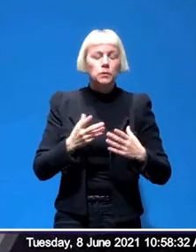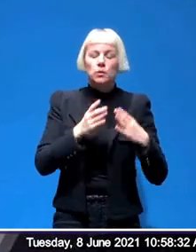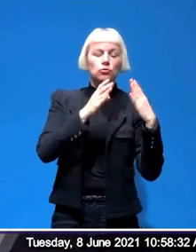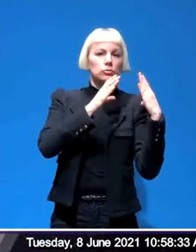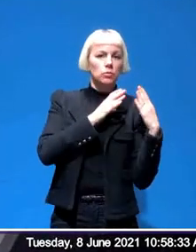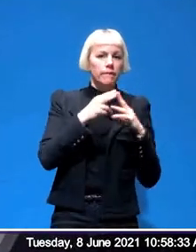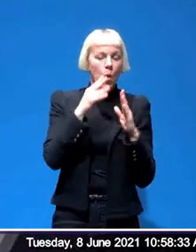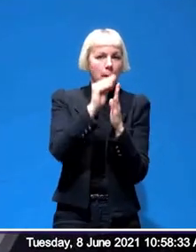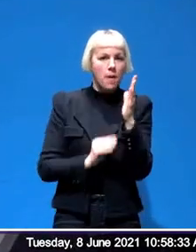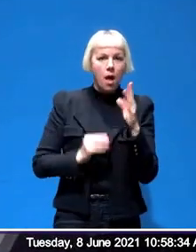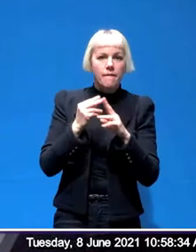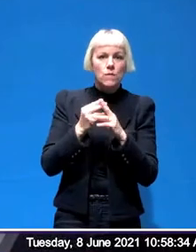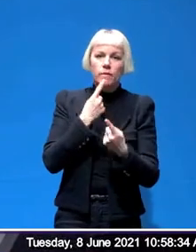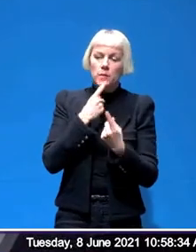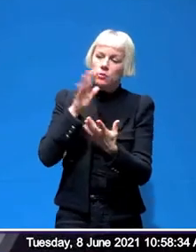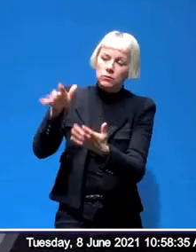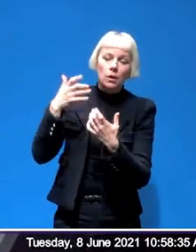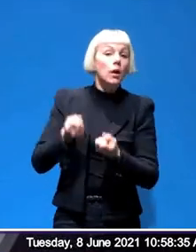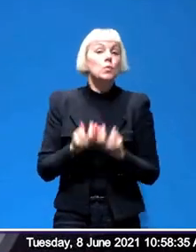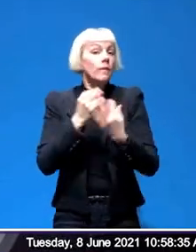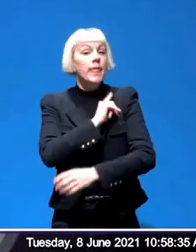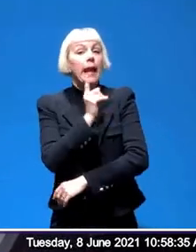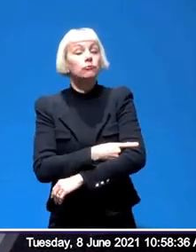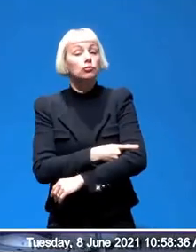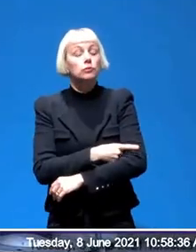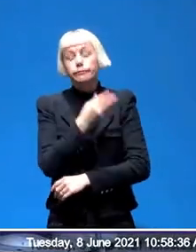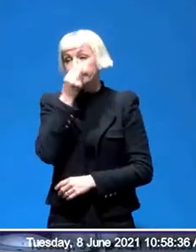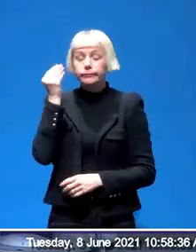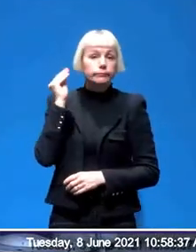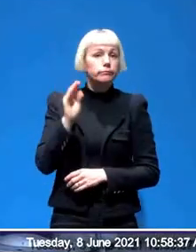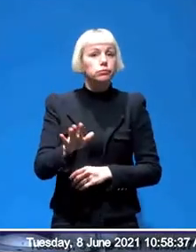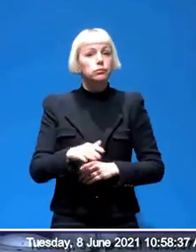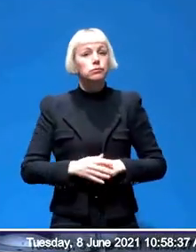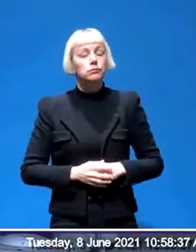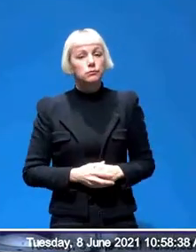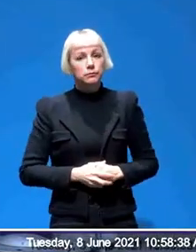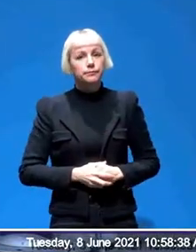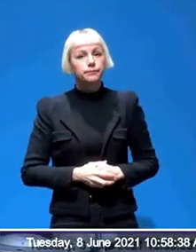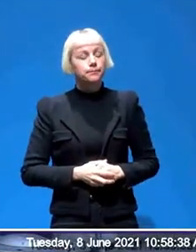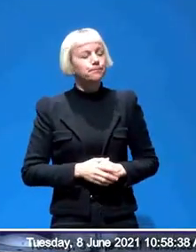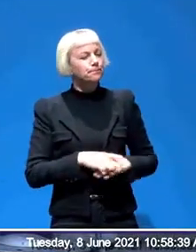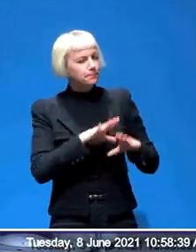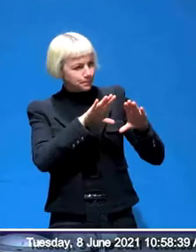and I just didn't have the time or the energy to do so. I want to ask you a few questions, if we can pause there.